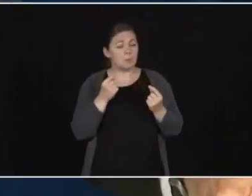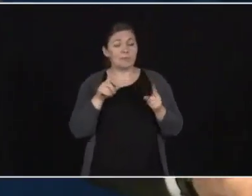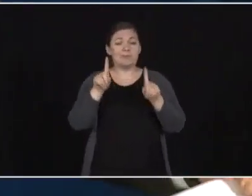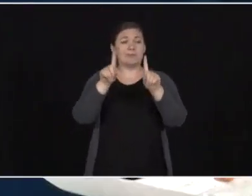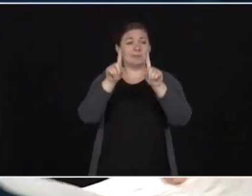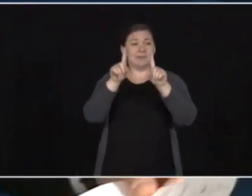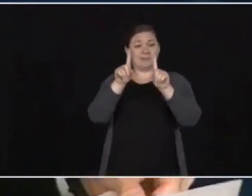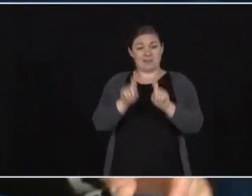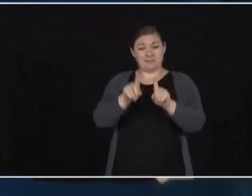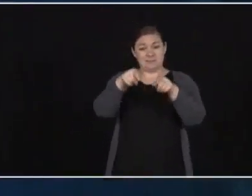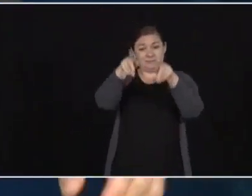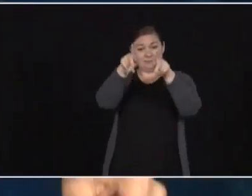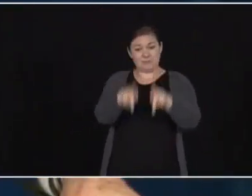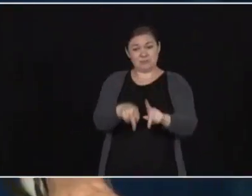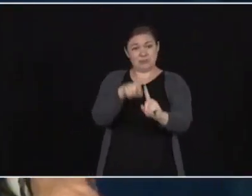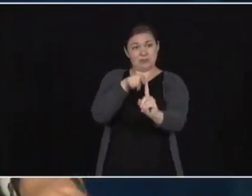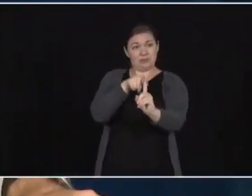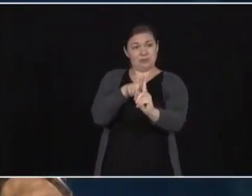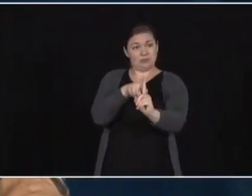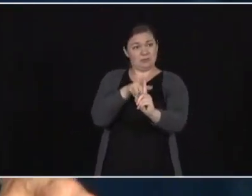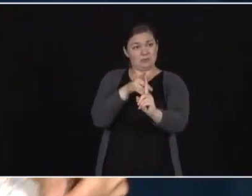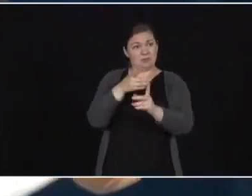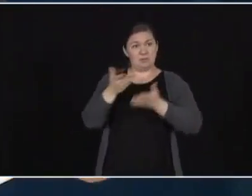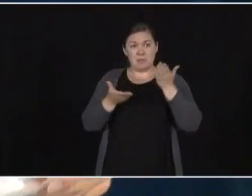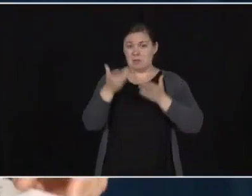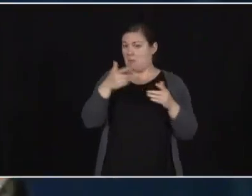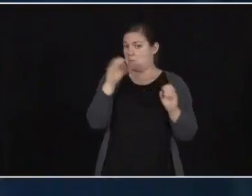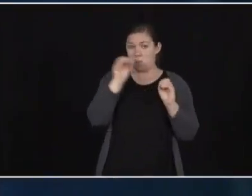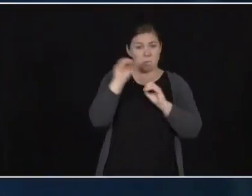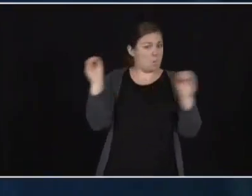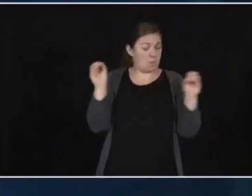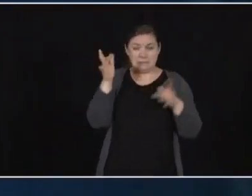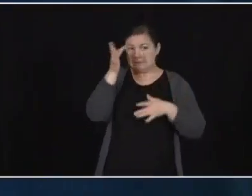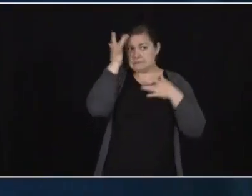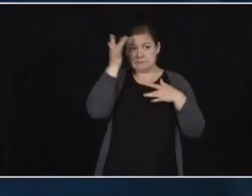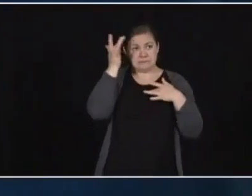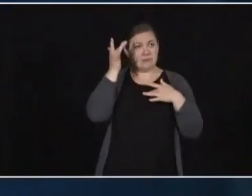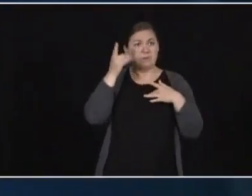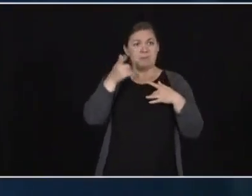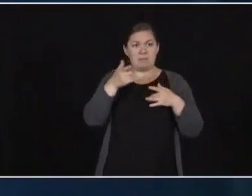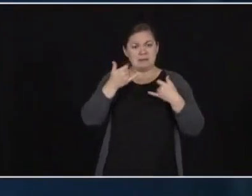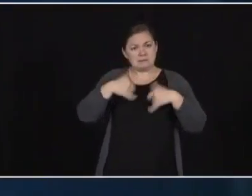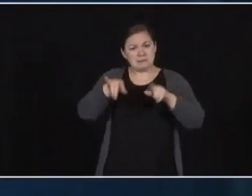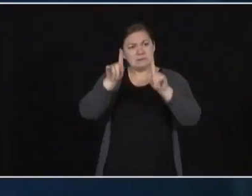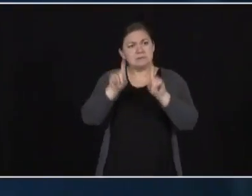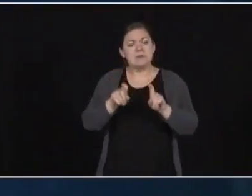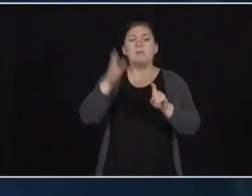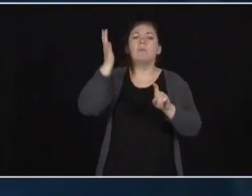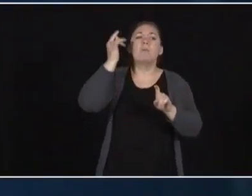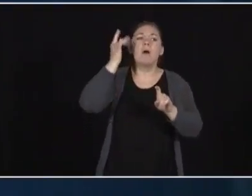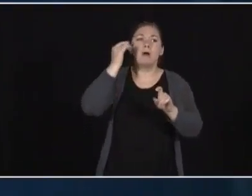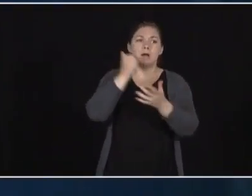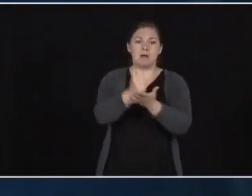conversations that have occurred more broadly is really trying to get an understanding of what may be occurring within the community.